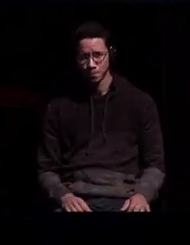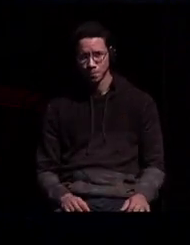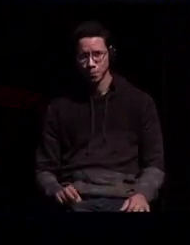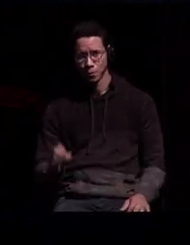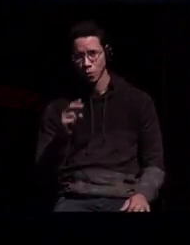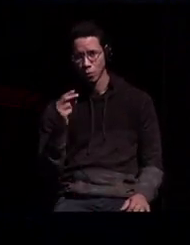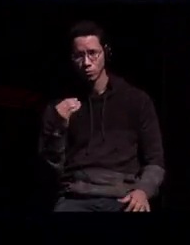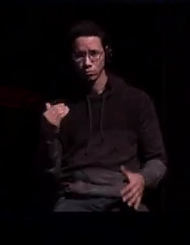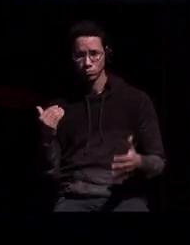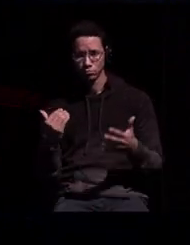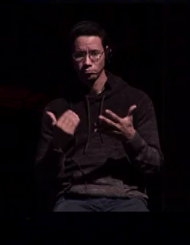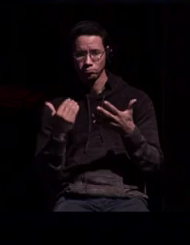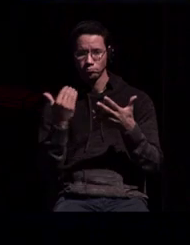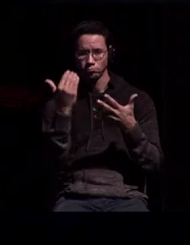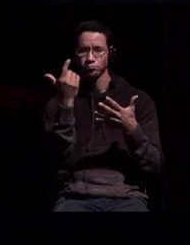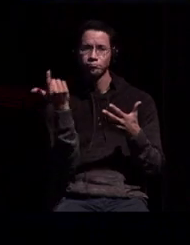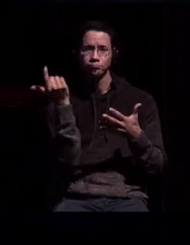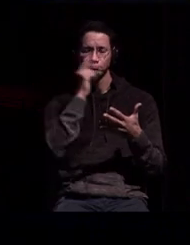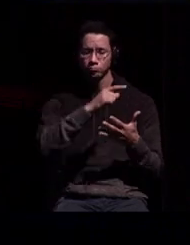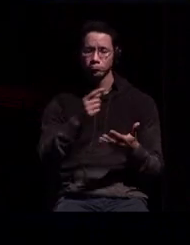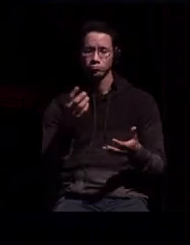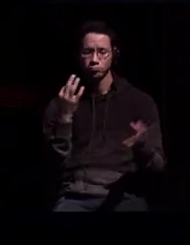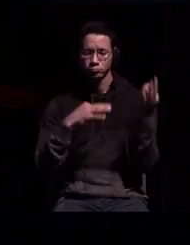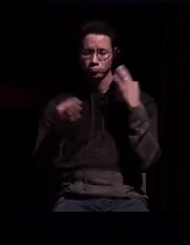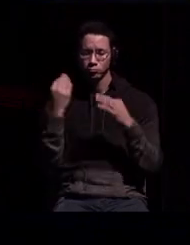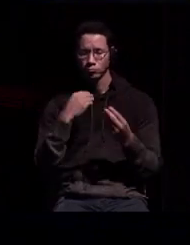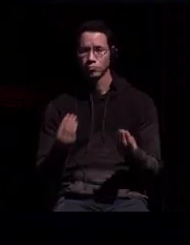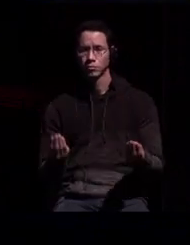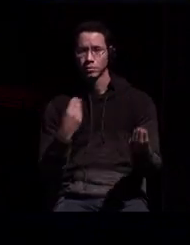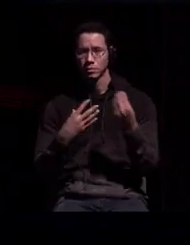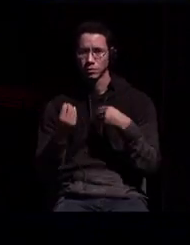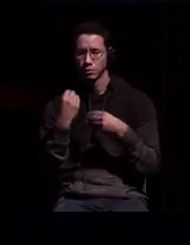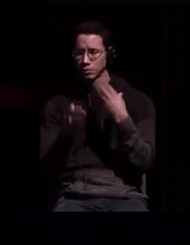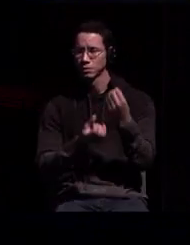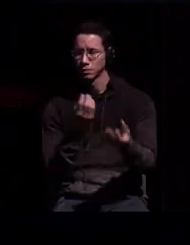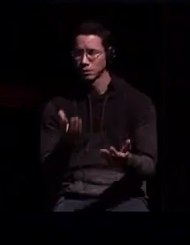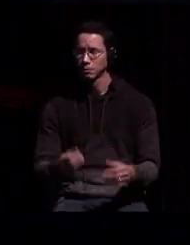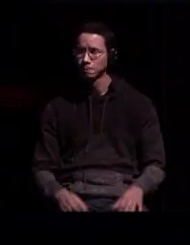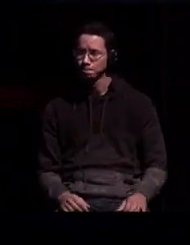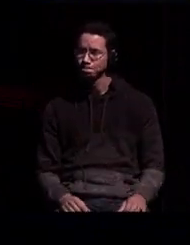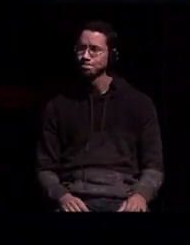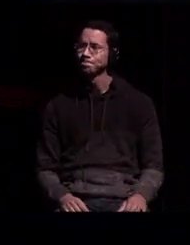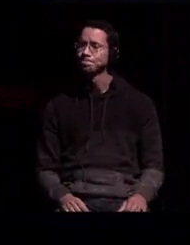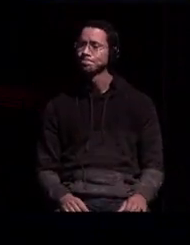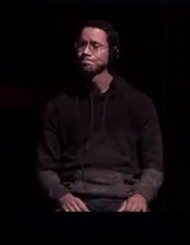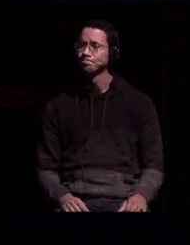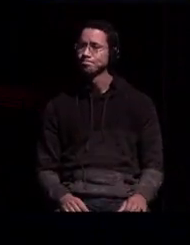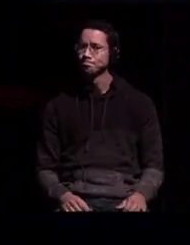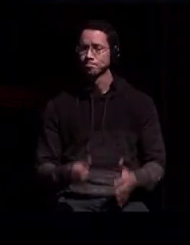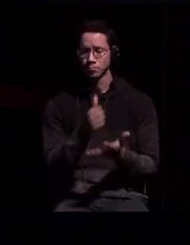that tourism generates? Hardly ever the so called tourism benefits